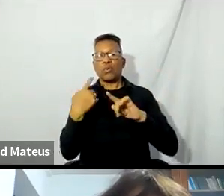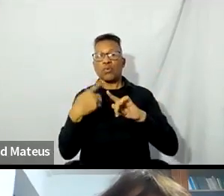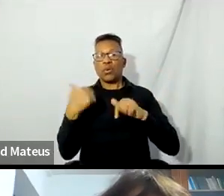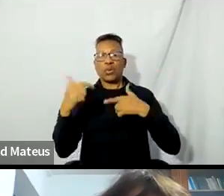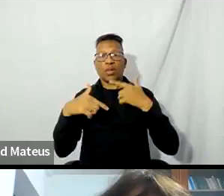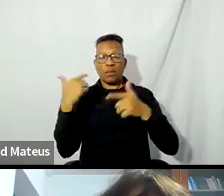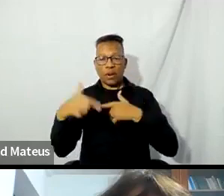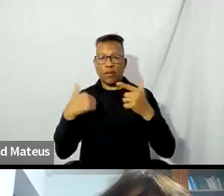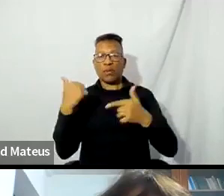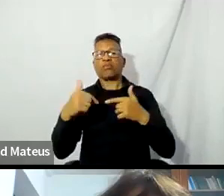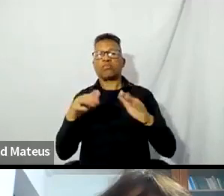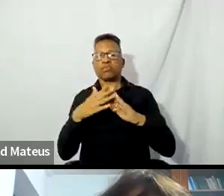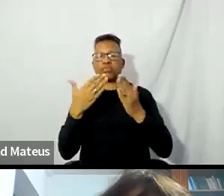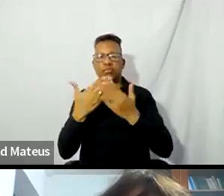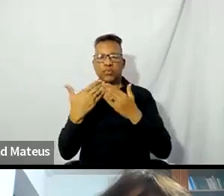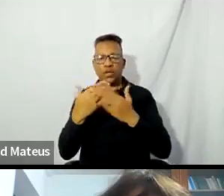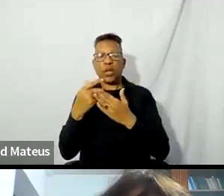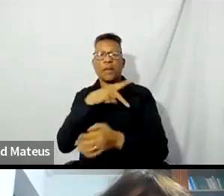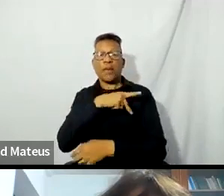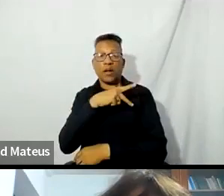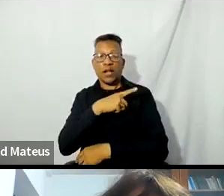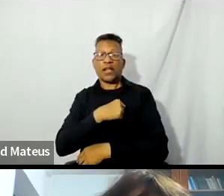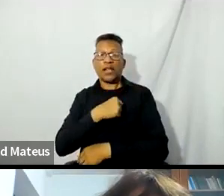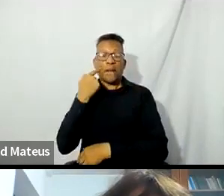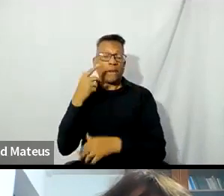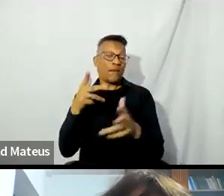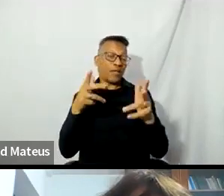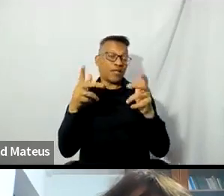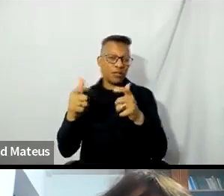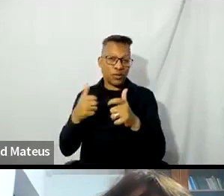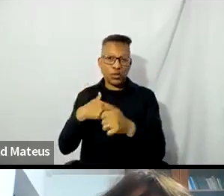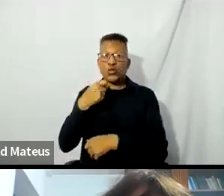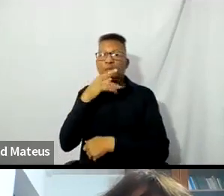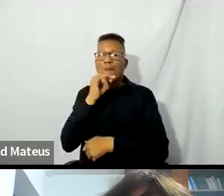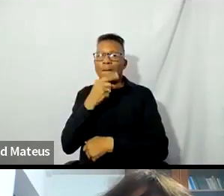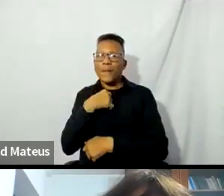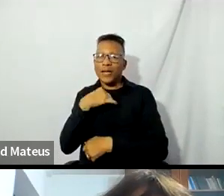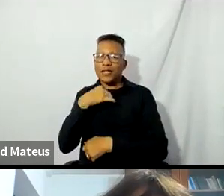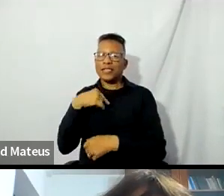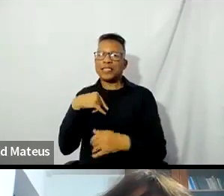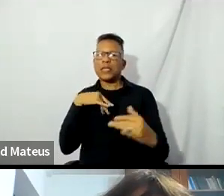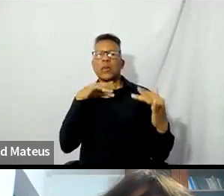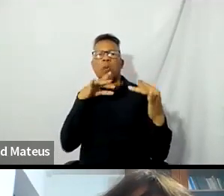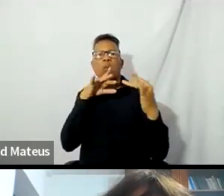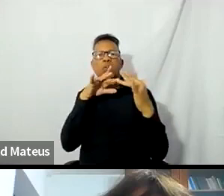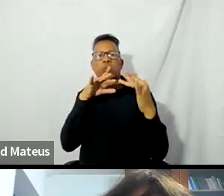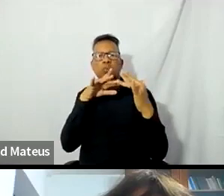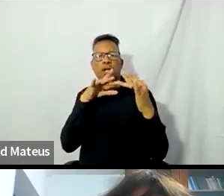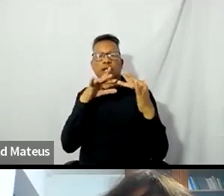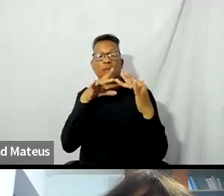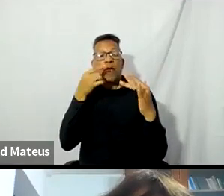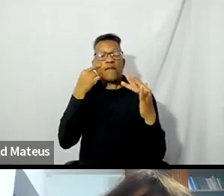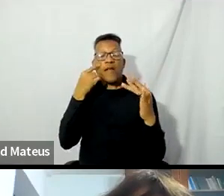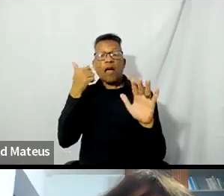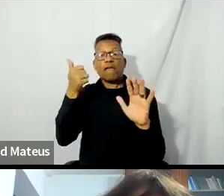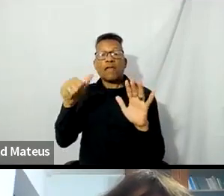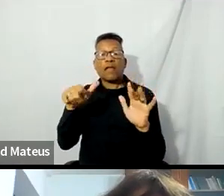private schools, and I private schools, and I see parents calling us us to check check that politics politic side of the